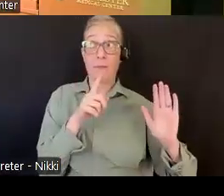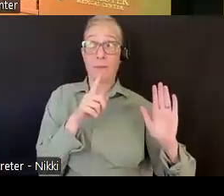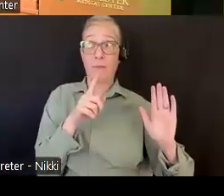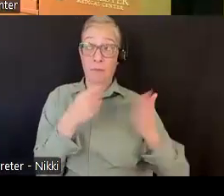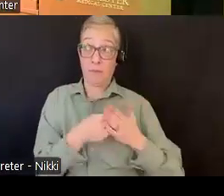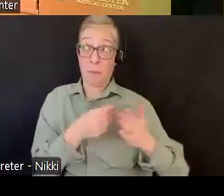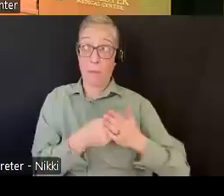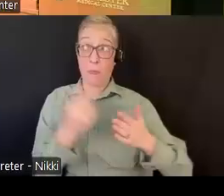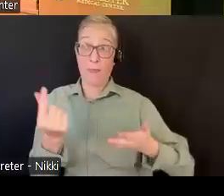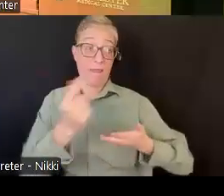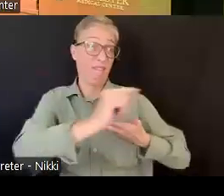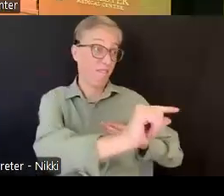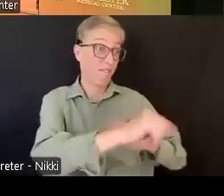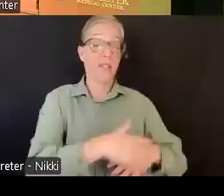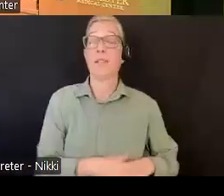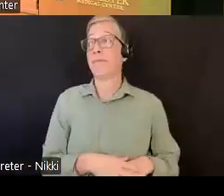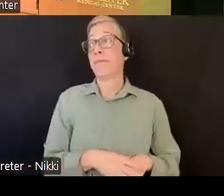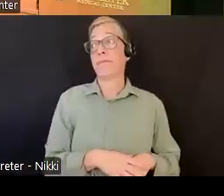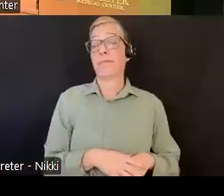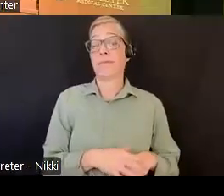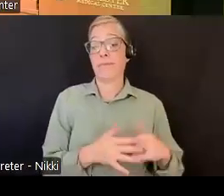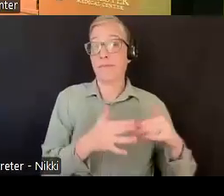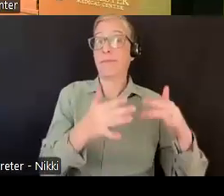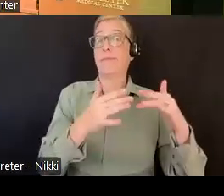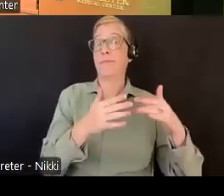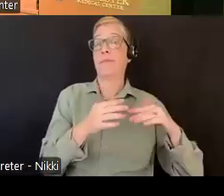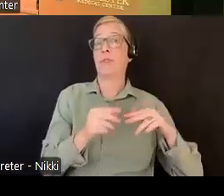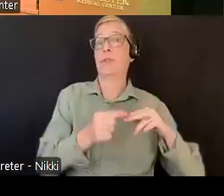good for the first two. You've gotten something started." And then we built out a little bit